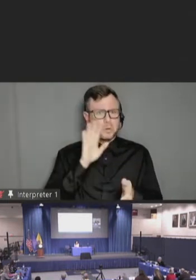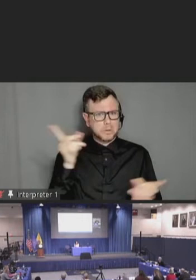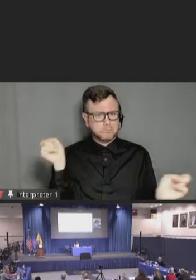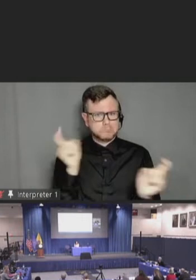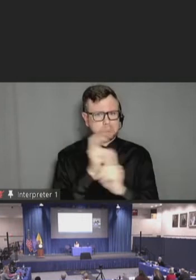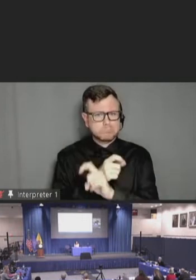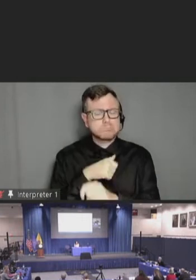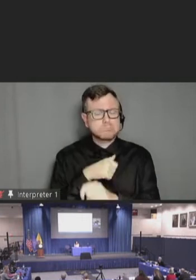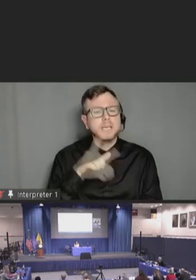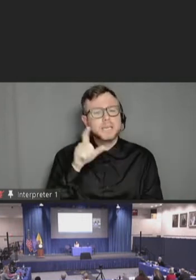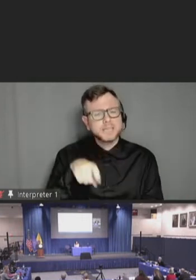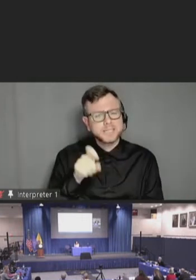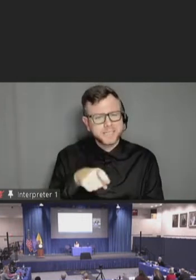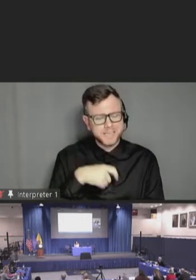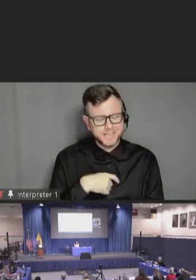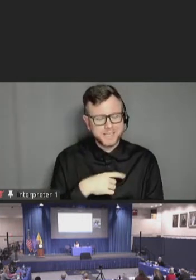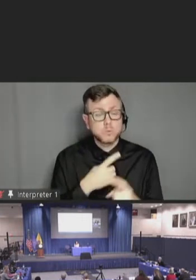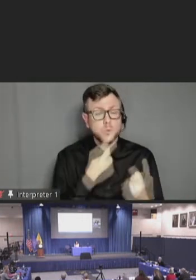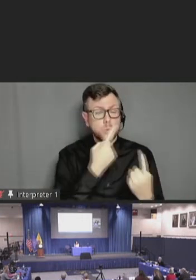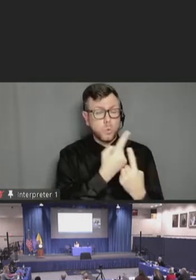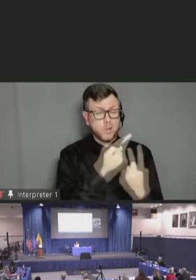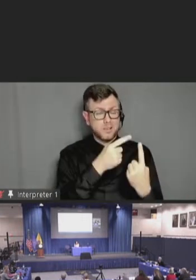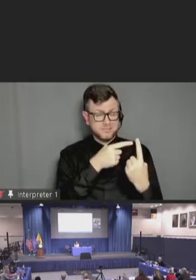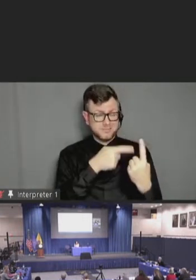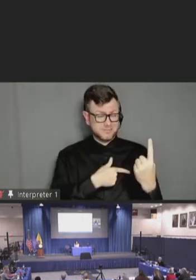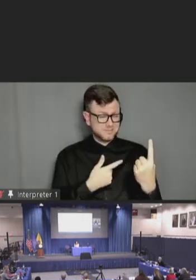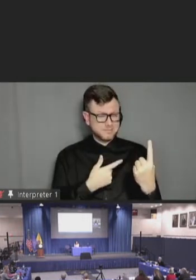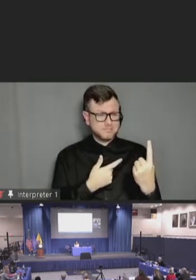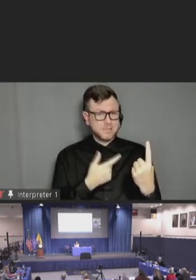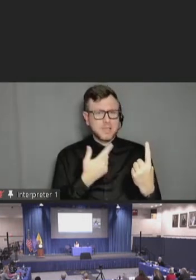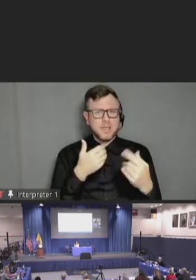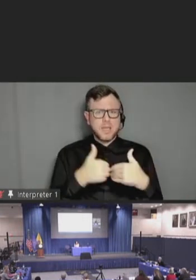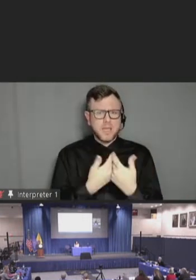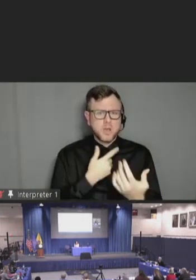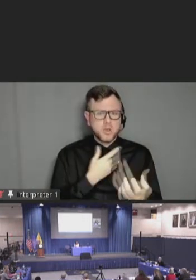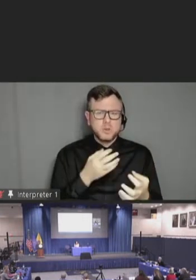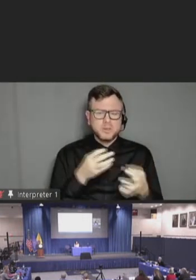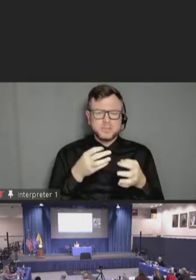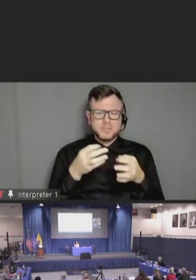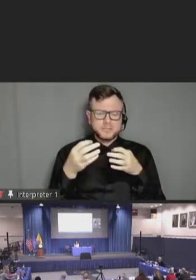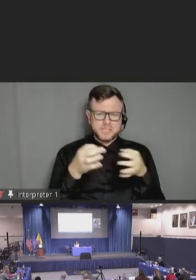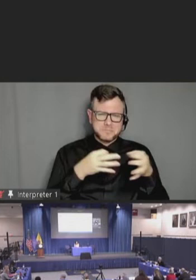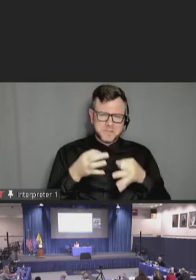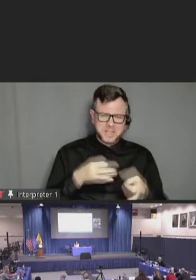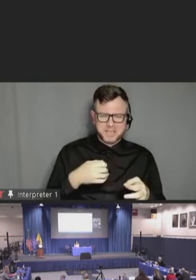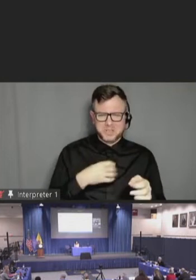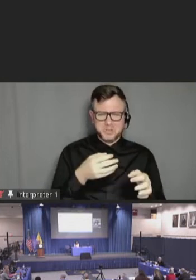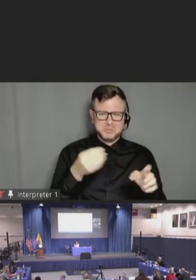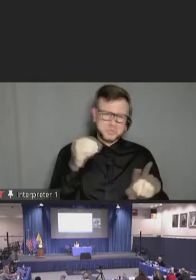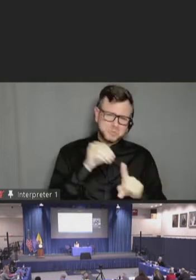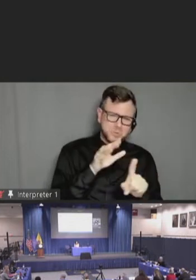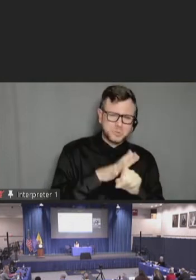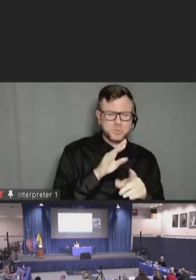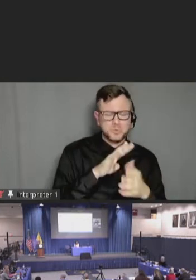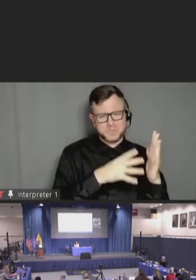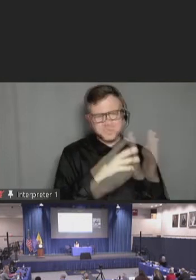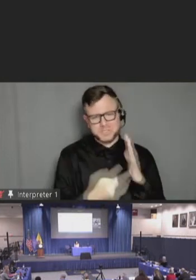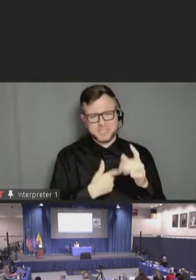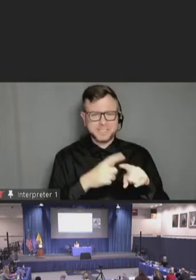One example of the complexity was sort of how do you define exposure to the schedule? It's multiple doses of different vaccines given over time.